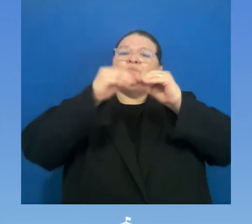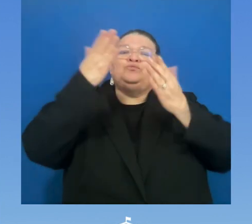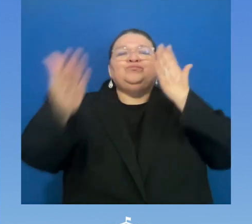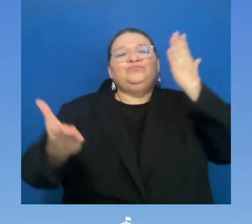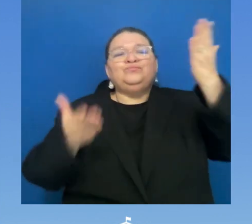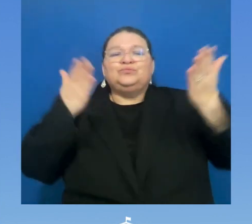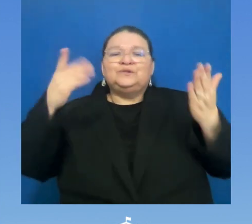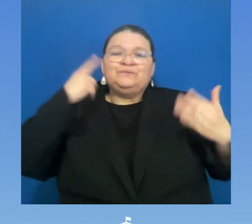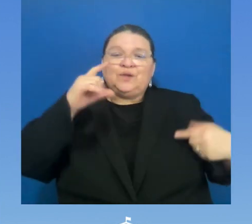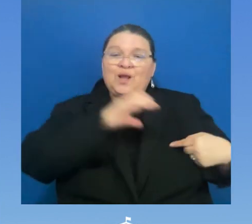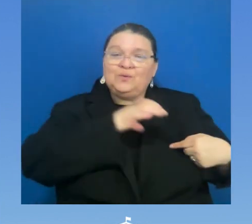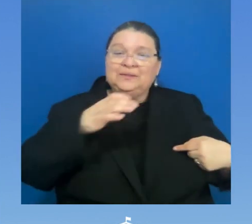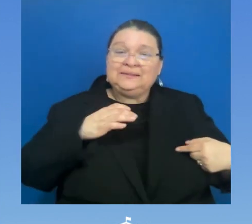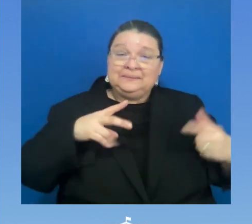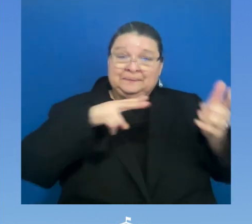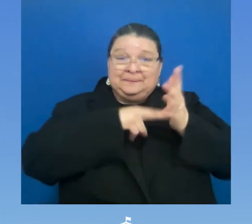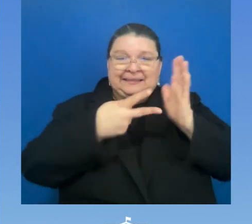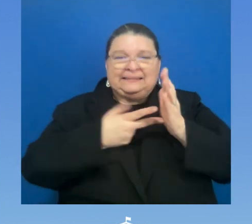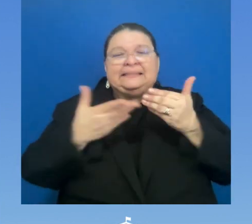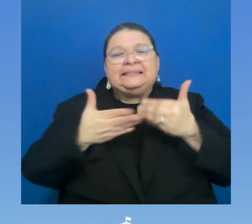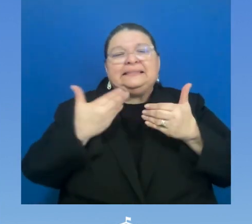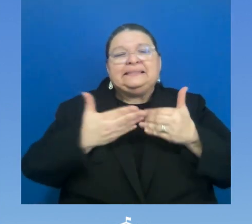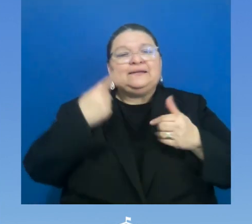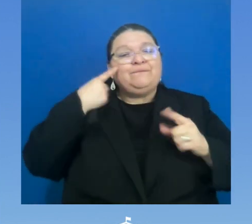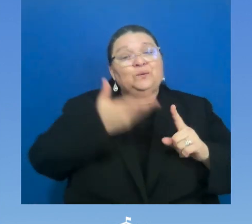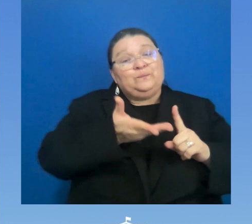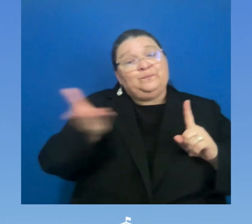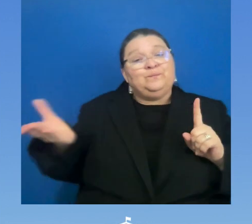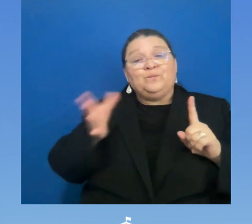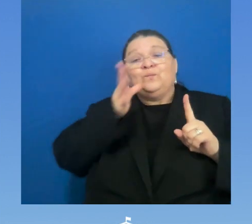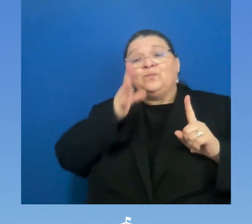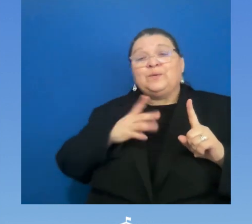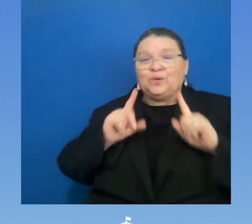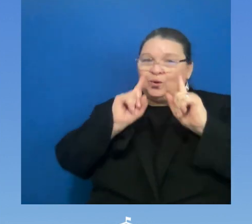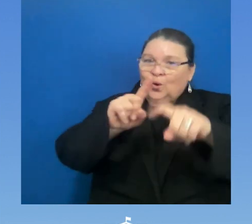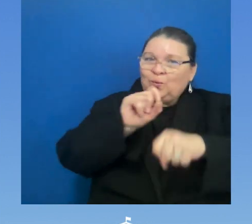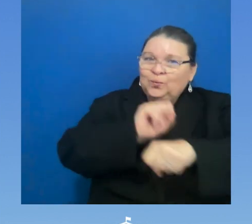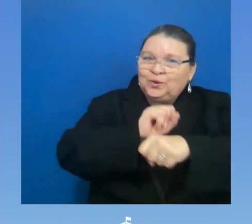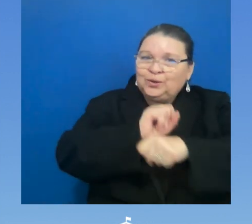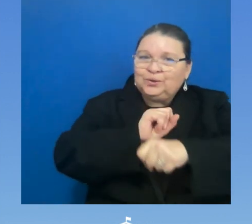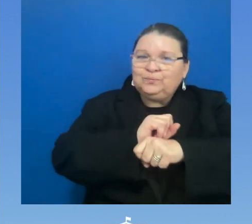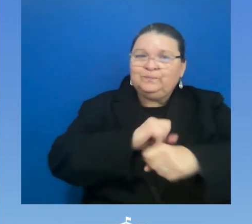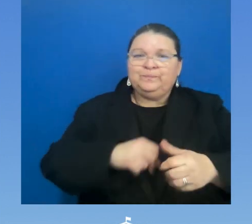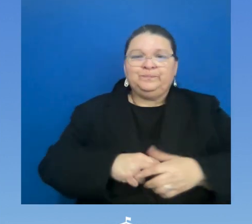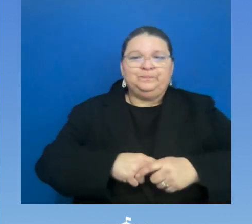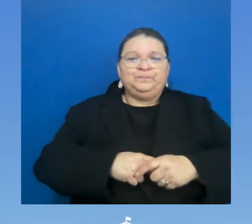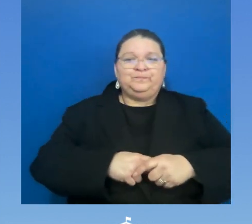bring more women into the workforce and help fix long standing inequities.